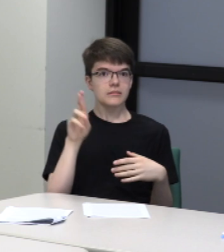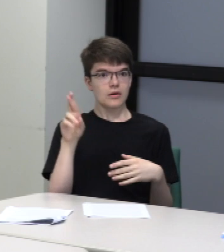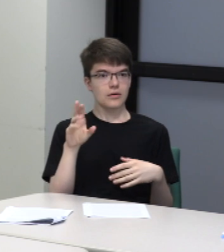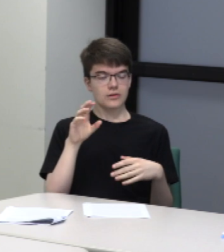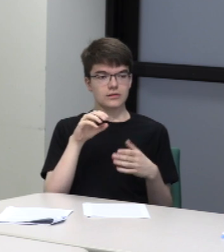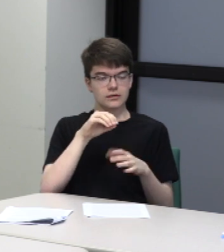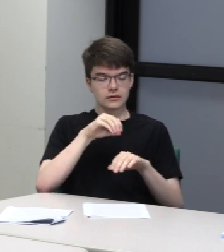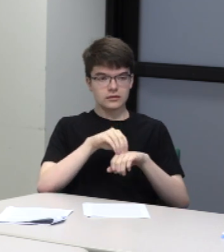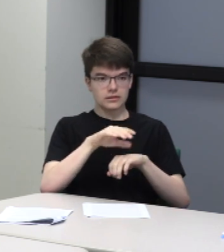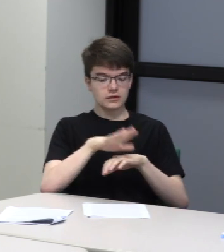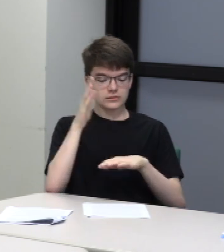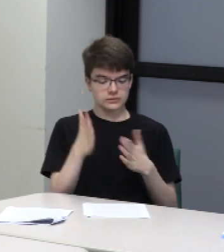Luke: Yeah, I've emailed my VR counselor.